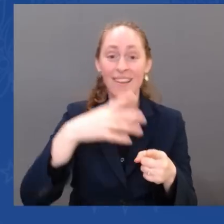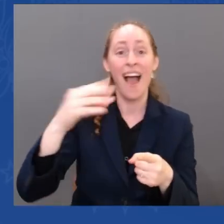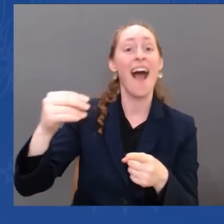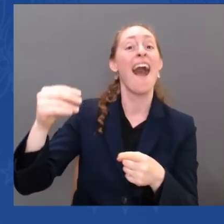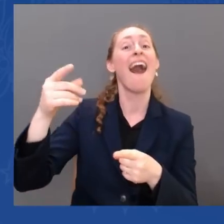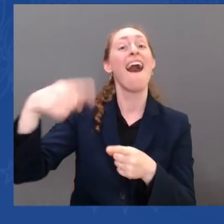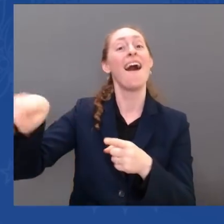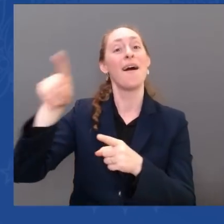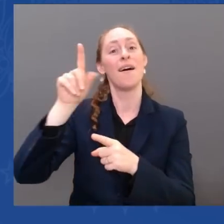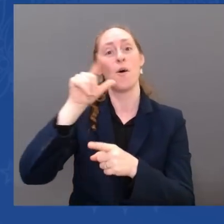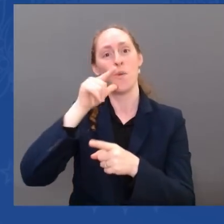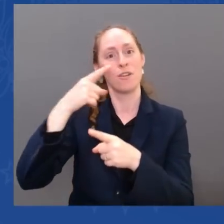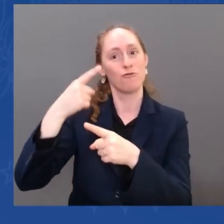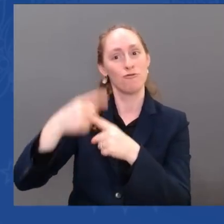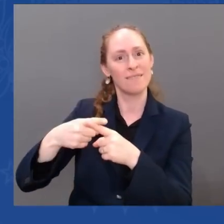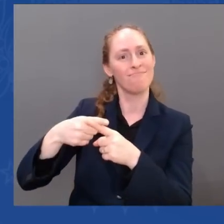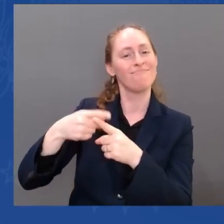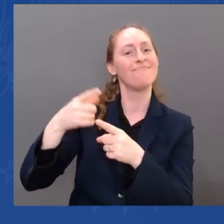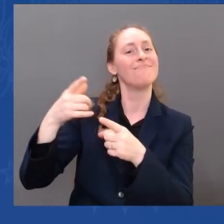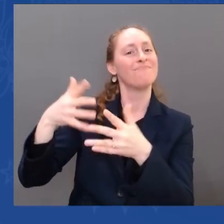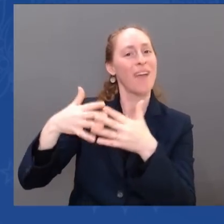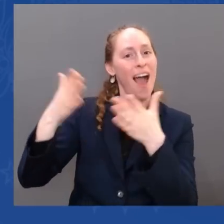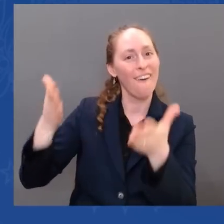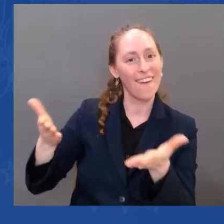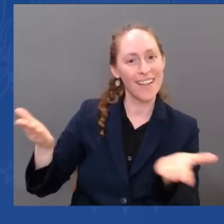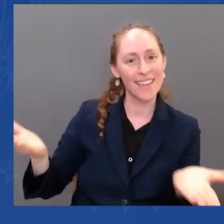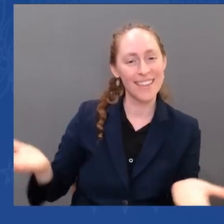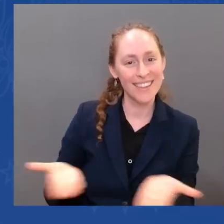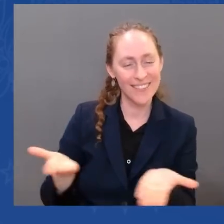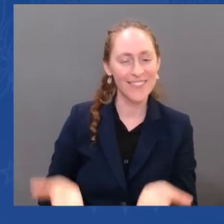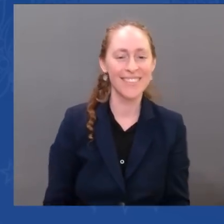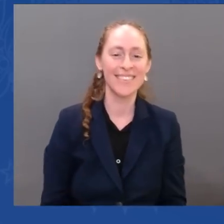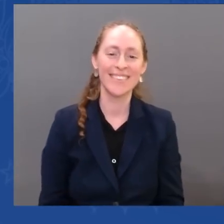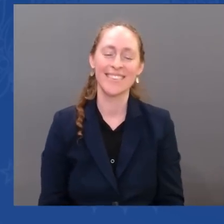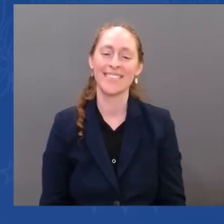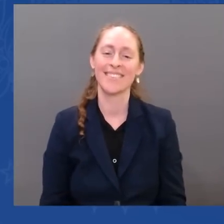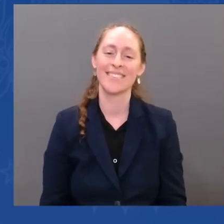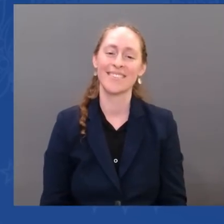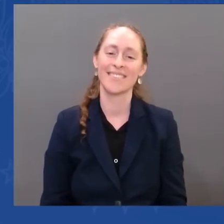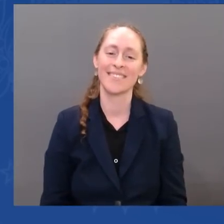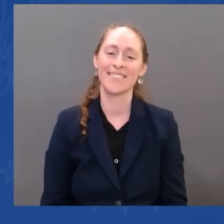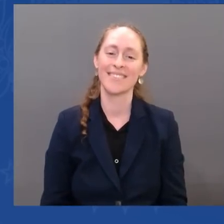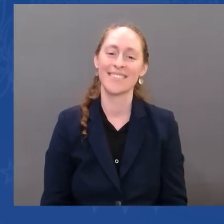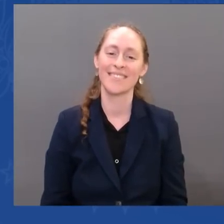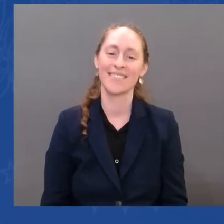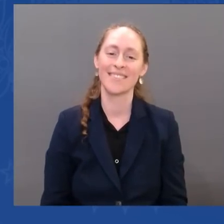Prime Minister Mitas- -- Mitsotakis and his wife.